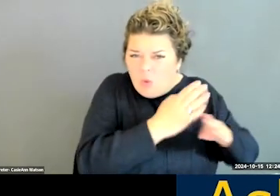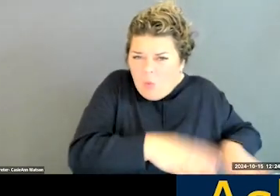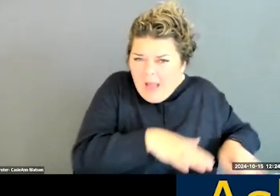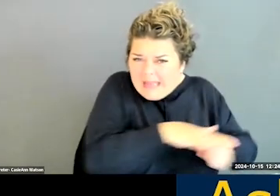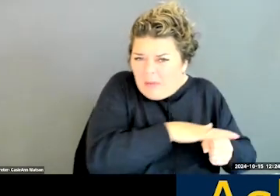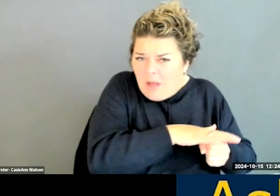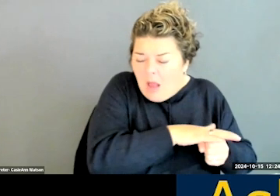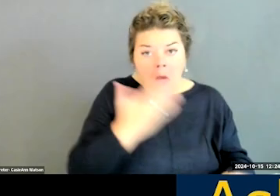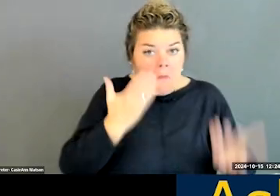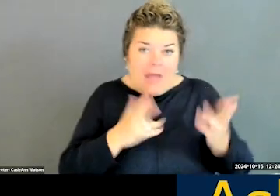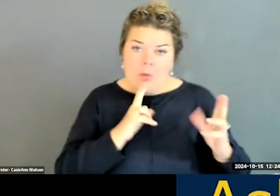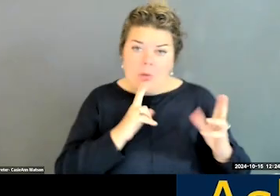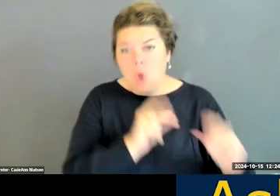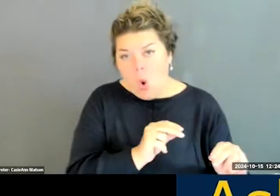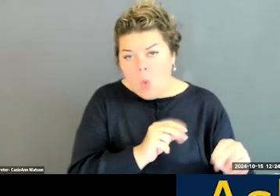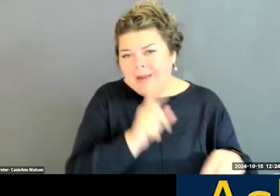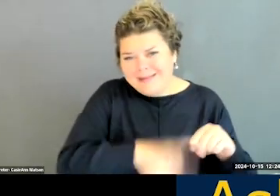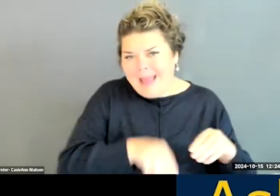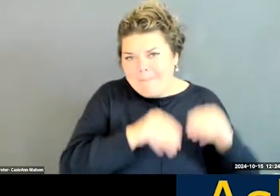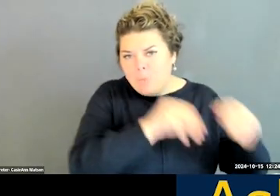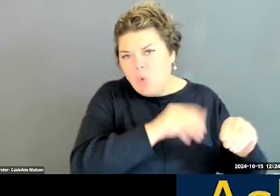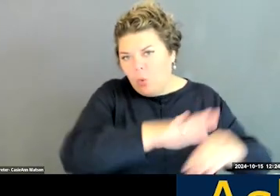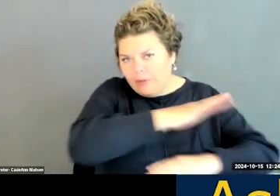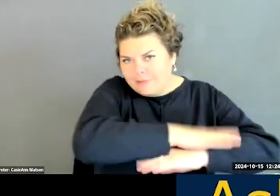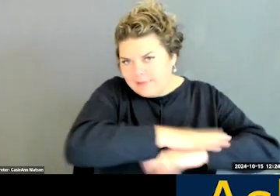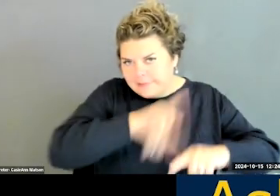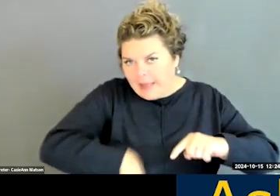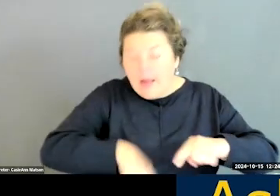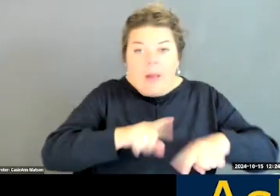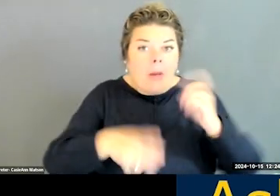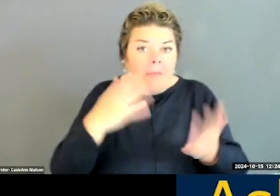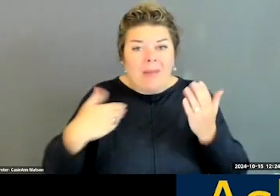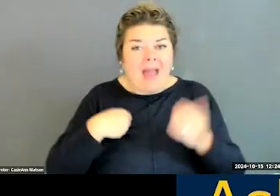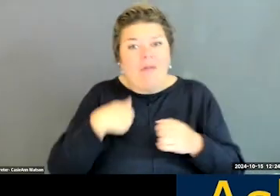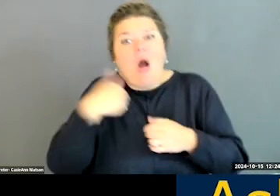Maybe the answer is, "No, you can't move your workstation," but maybe there's an alternative option available,